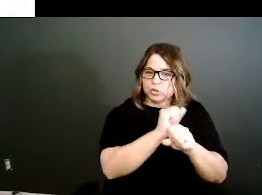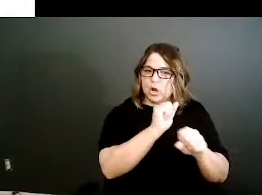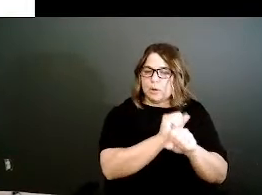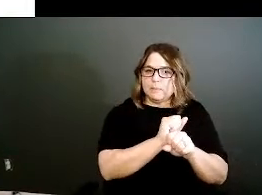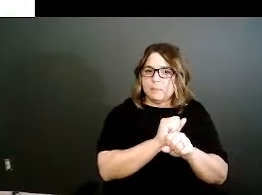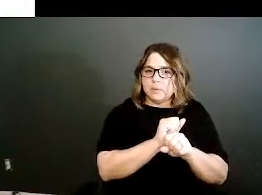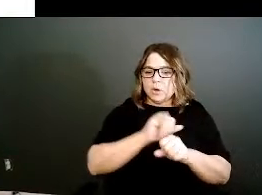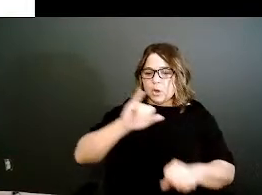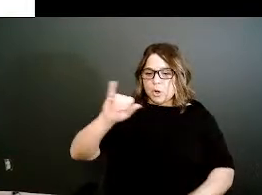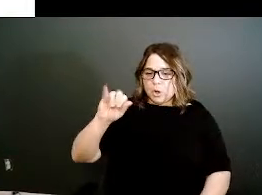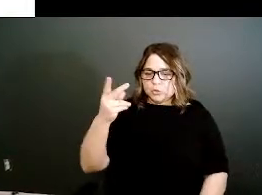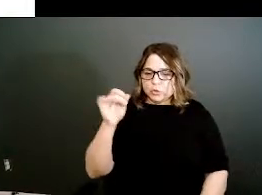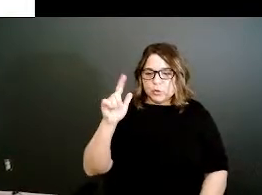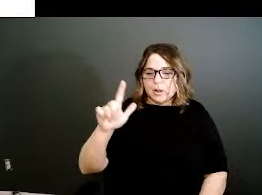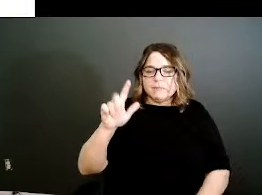INCREASE IN LEARNING, 20% IN OVERALL JOB PERFORMANCE